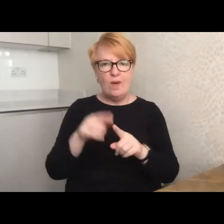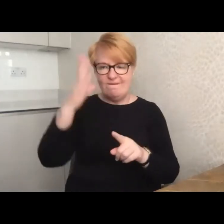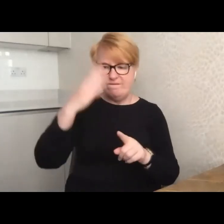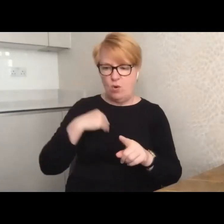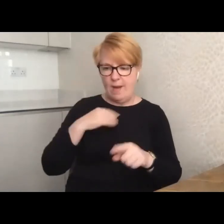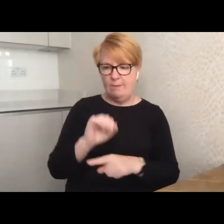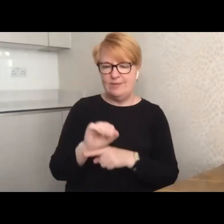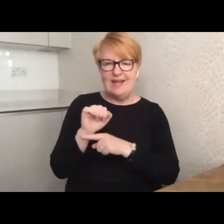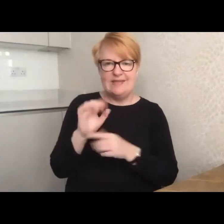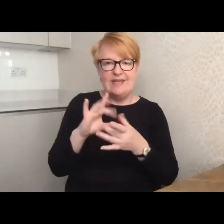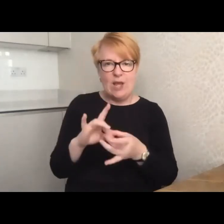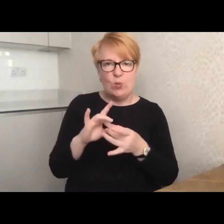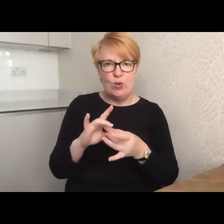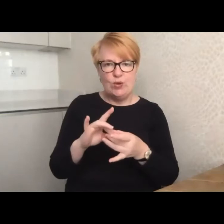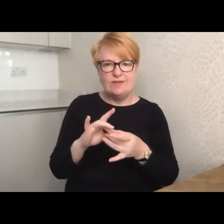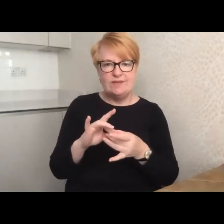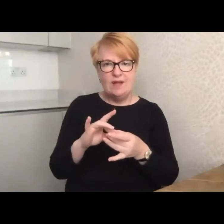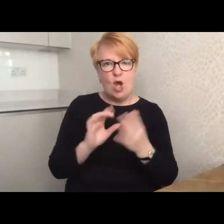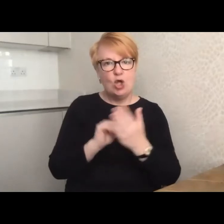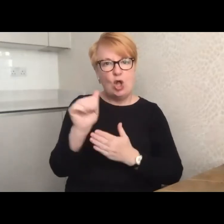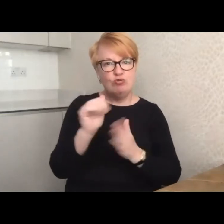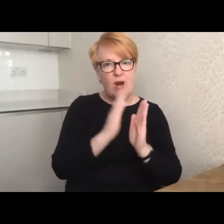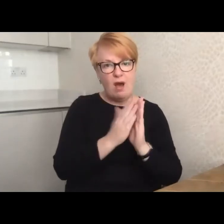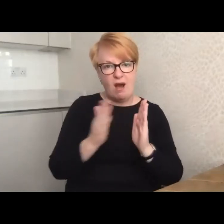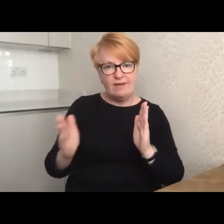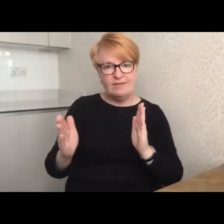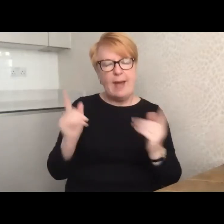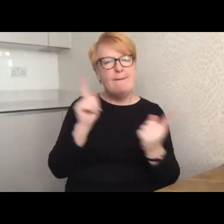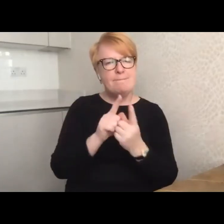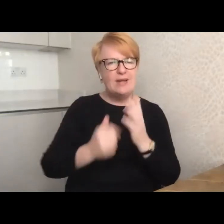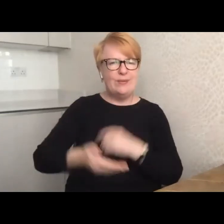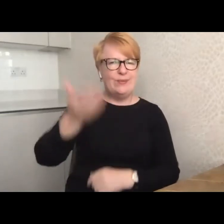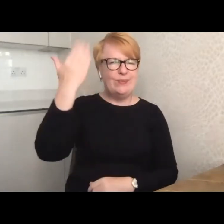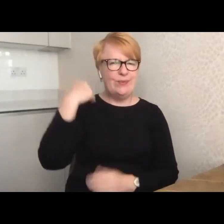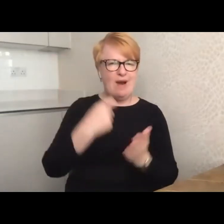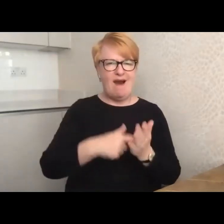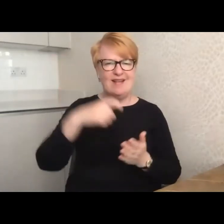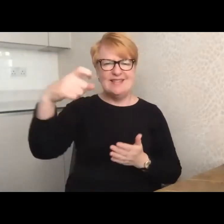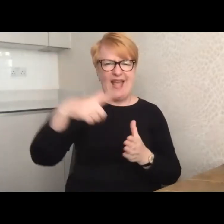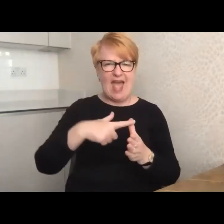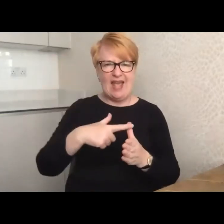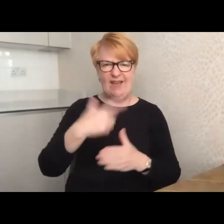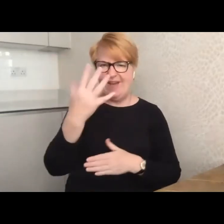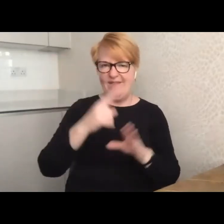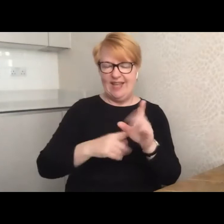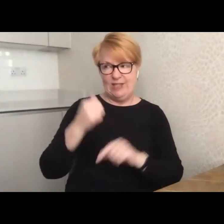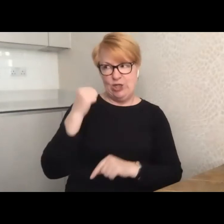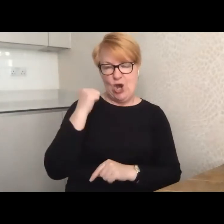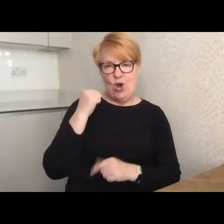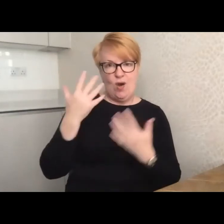And I first met Nephertiti when she was a curating student at the RCA, I don't know, five years ago, something she's gone on to do incredible things